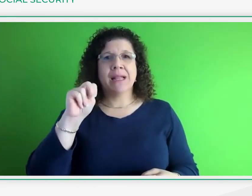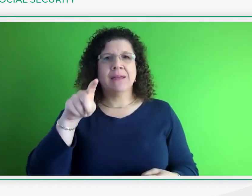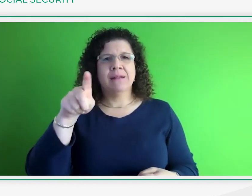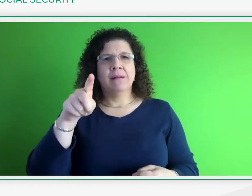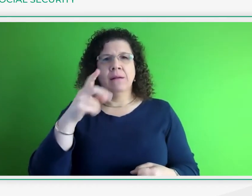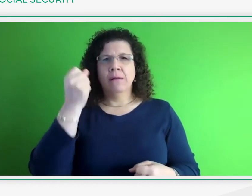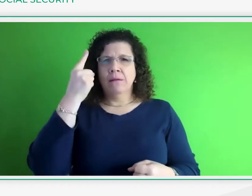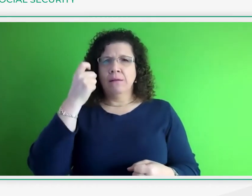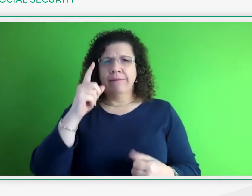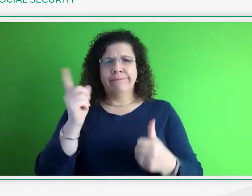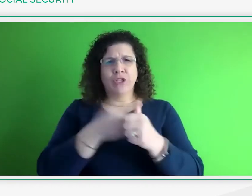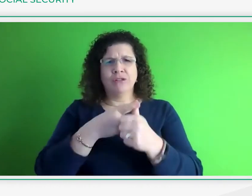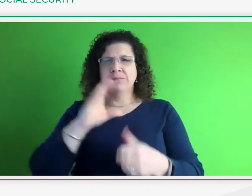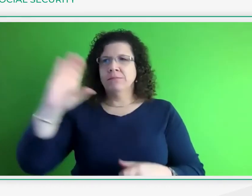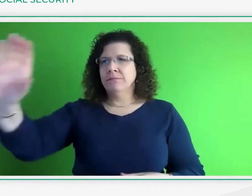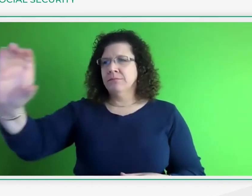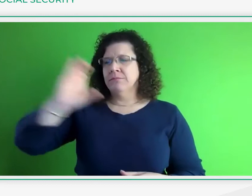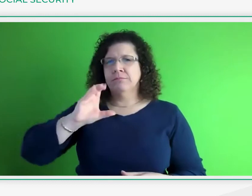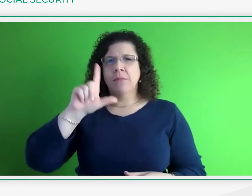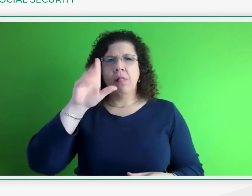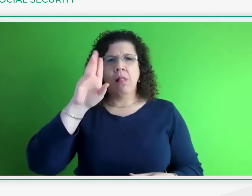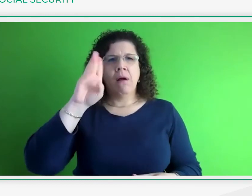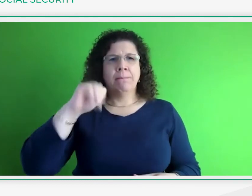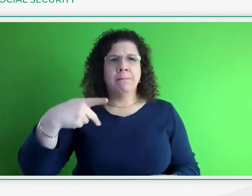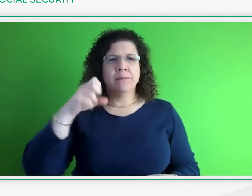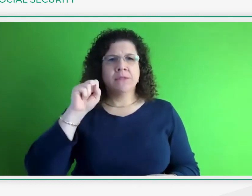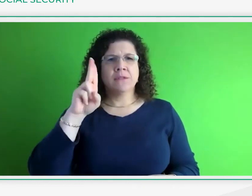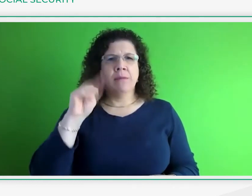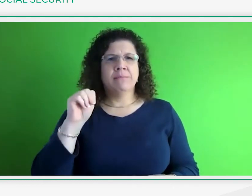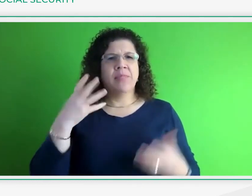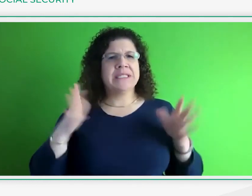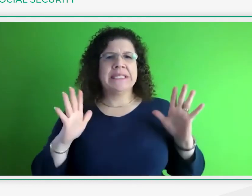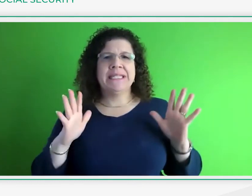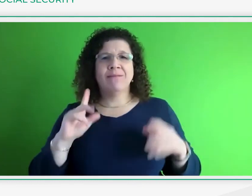And he received a lump sum.